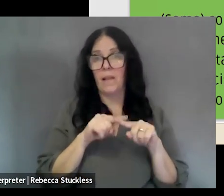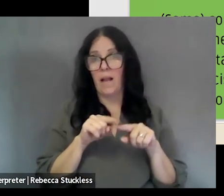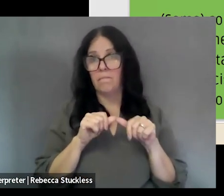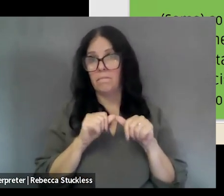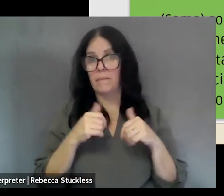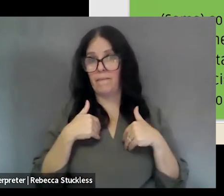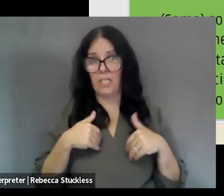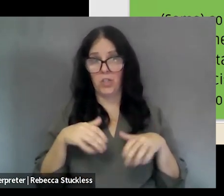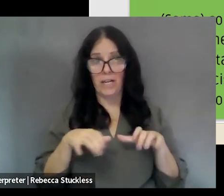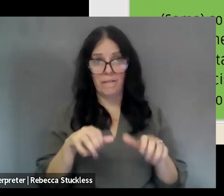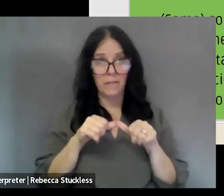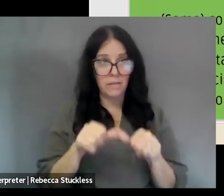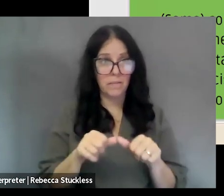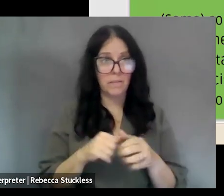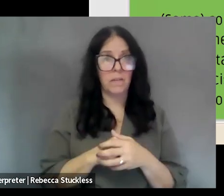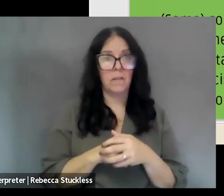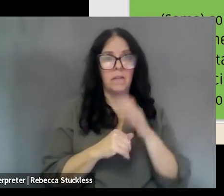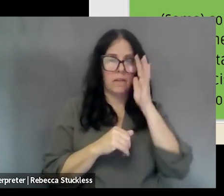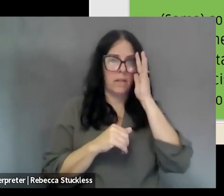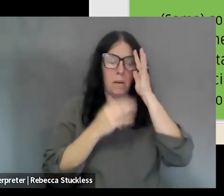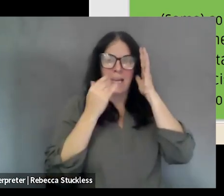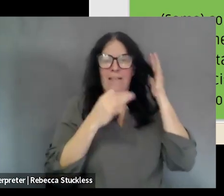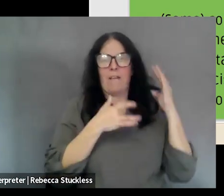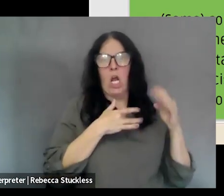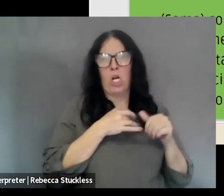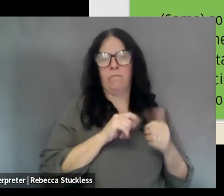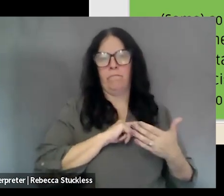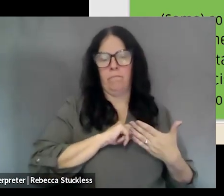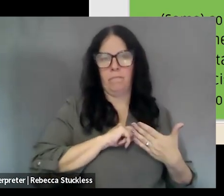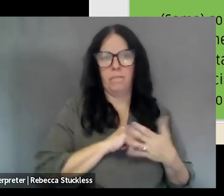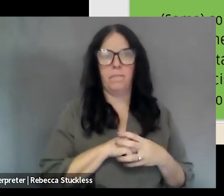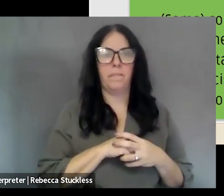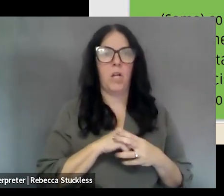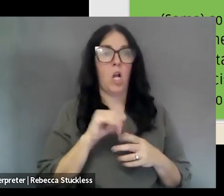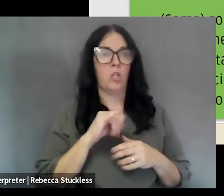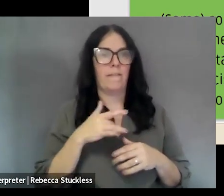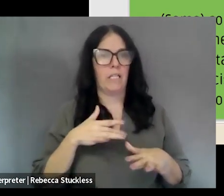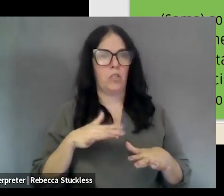activity long term, because of that beating heart and experiencing tremors, typically of